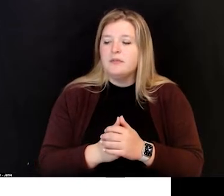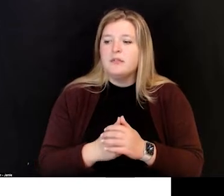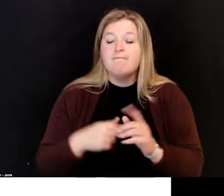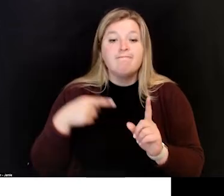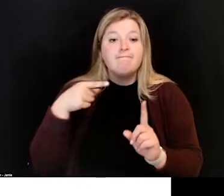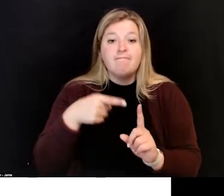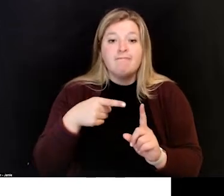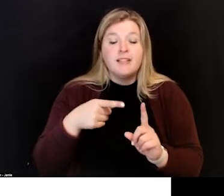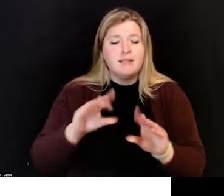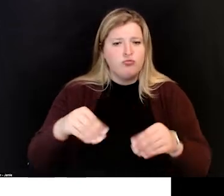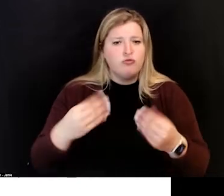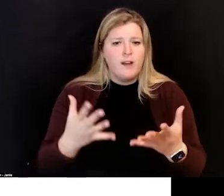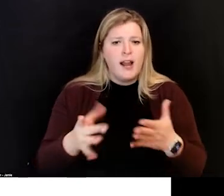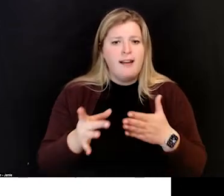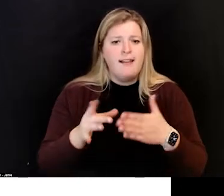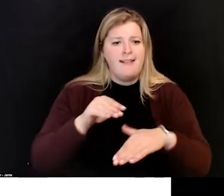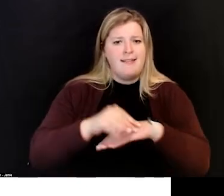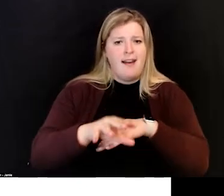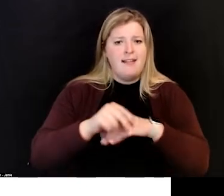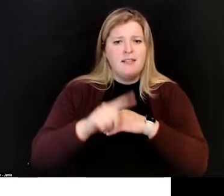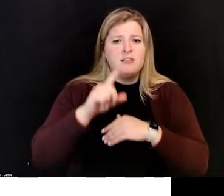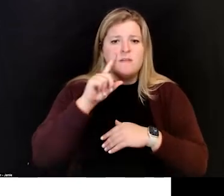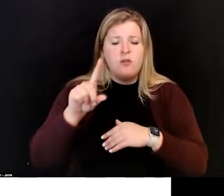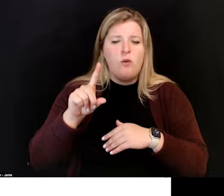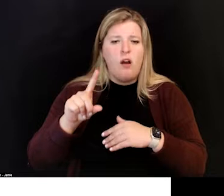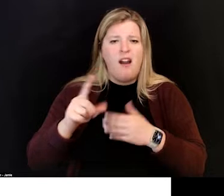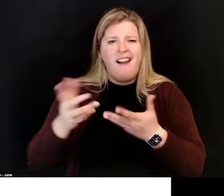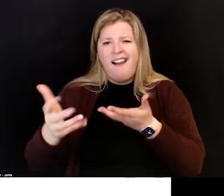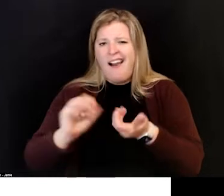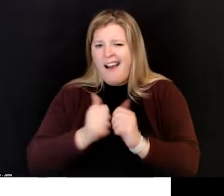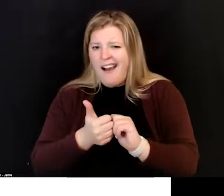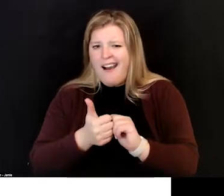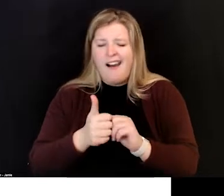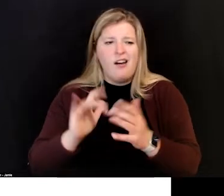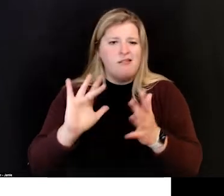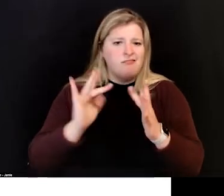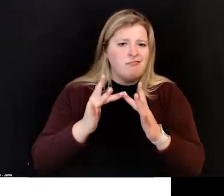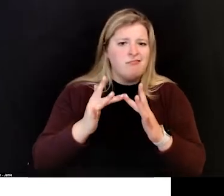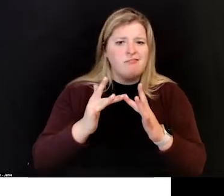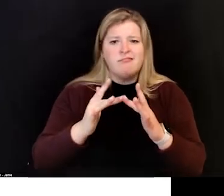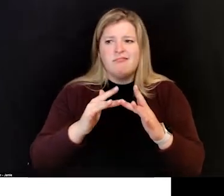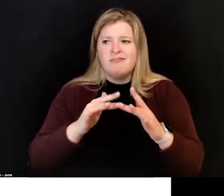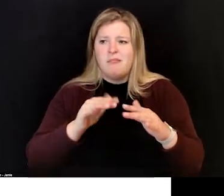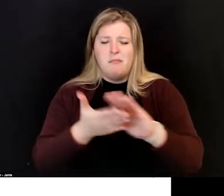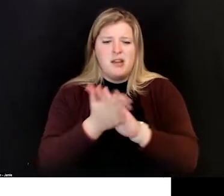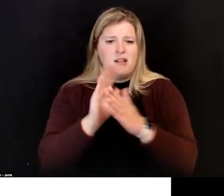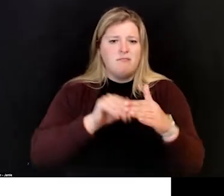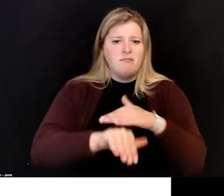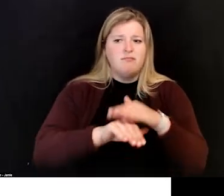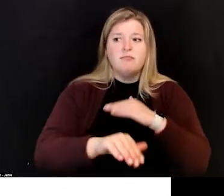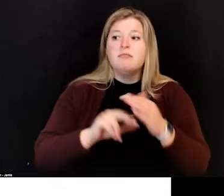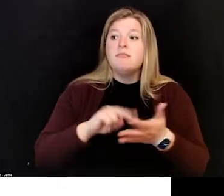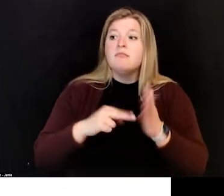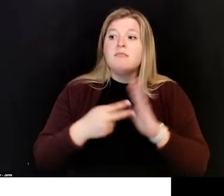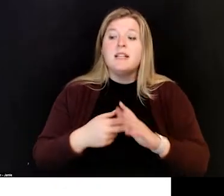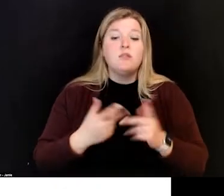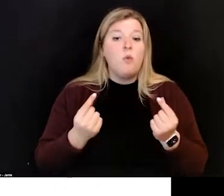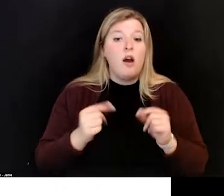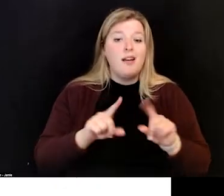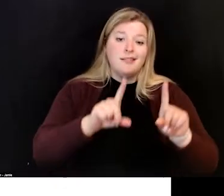guidance for accessibility around web content. This guidance includes testable requirements for accessibility.